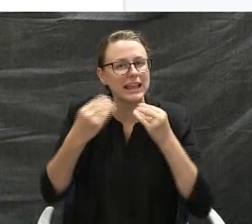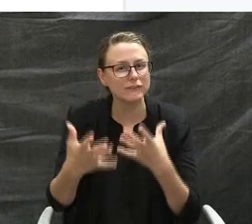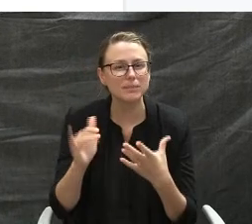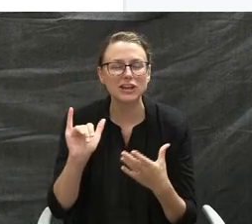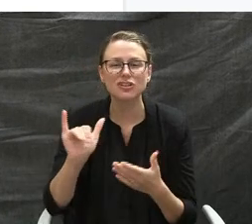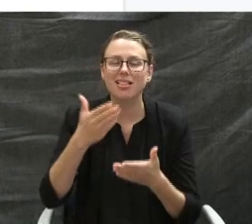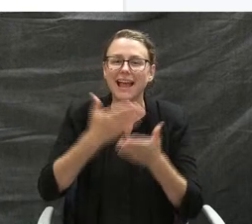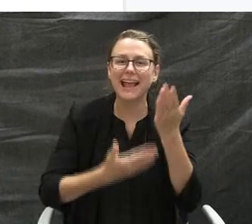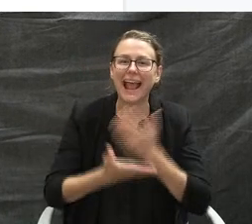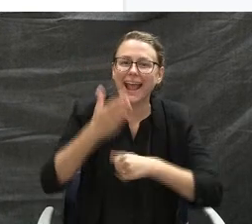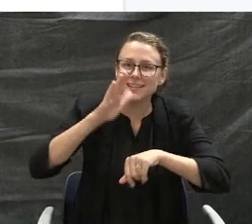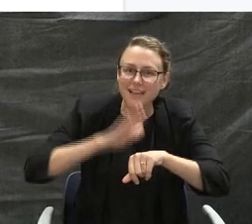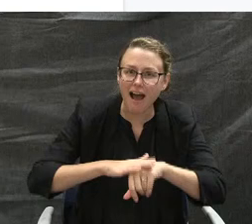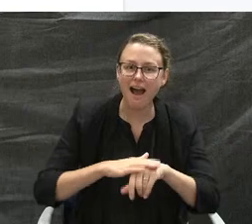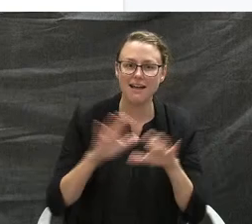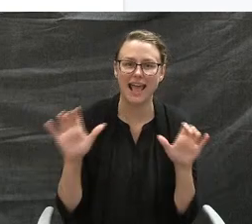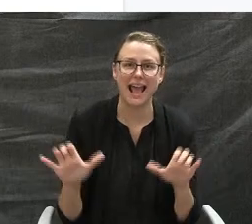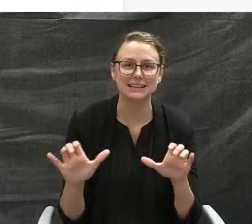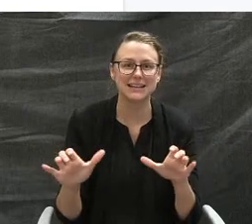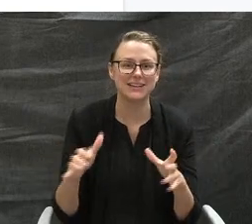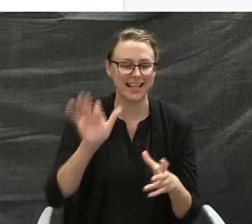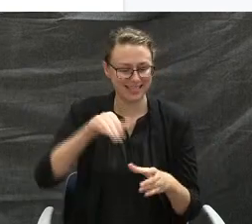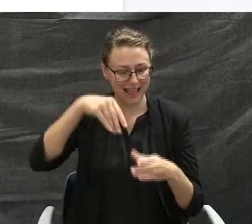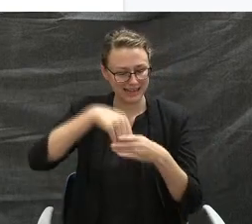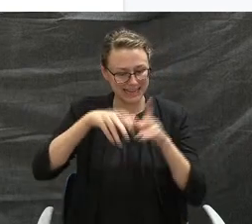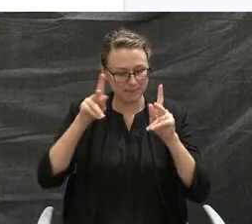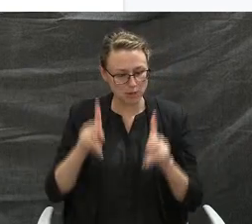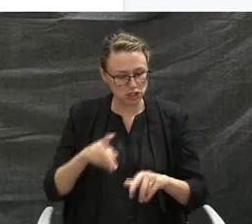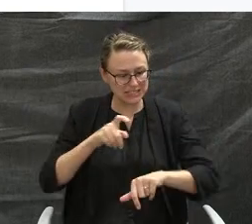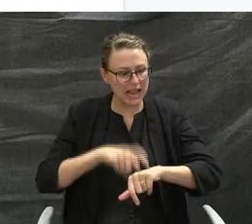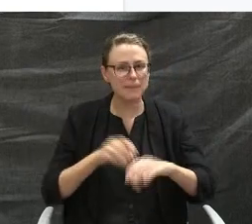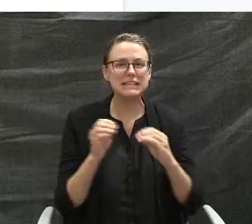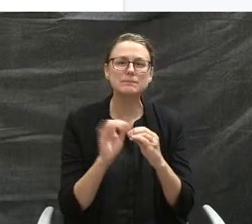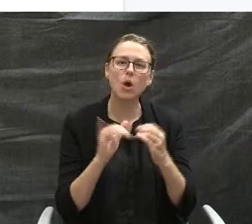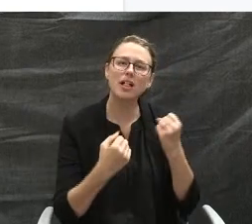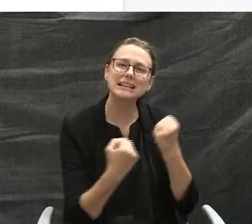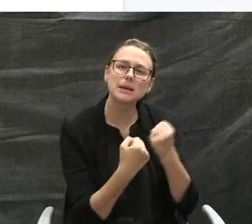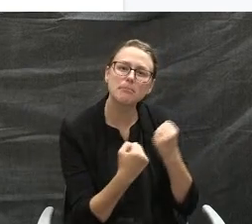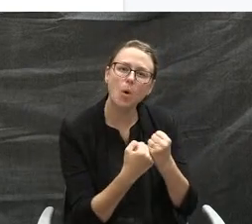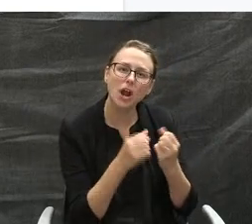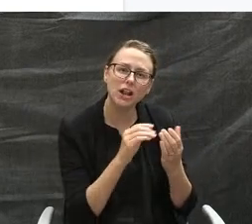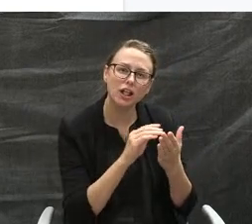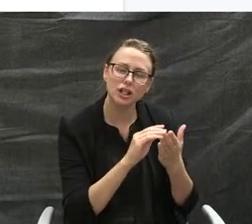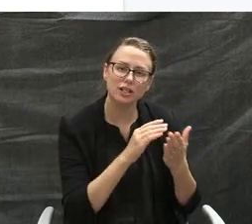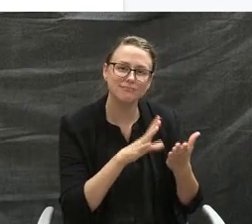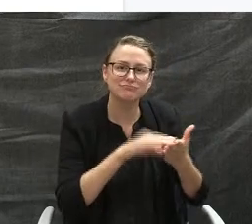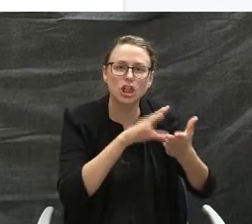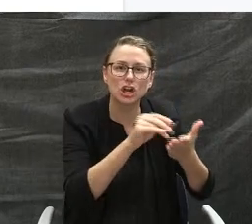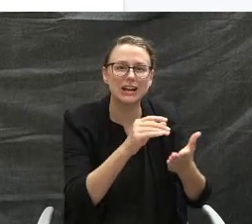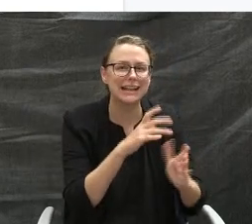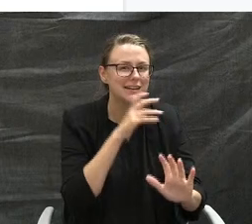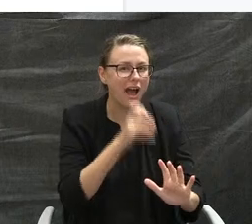activities, the in person time would be viewed as supportive to learning, but not essential. There would not be expectations